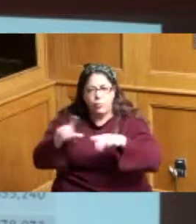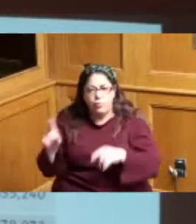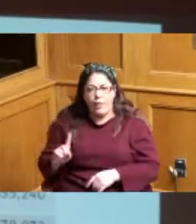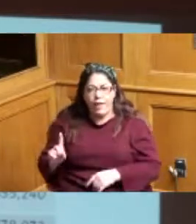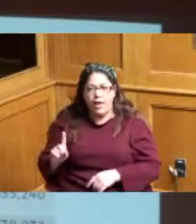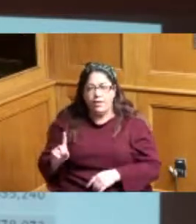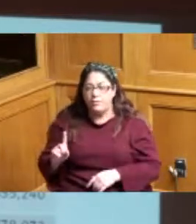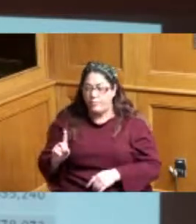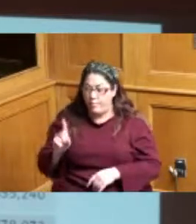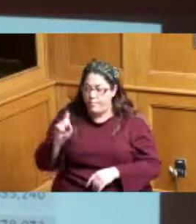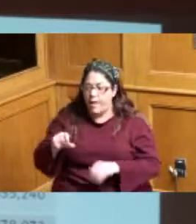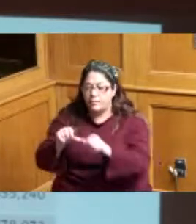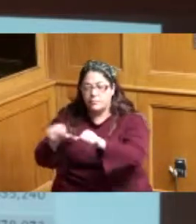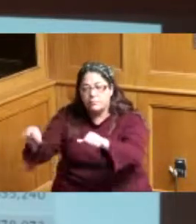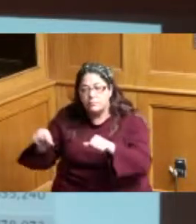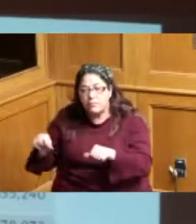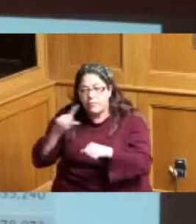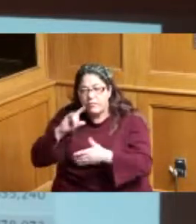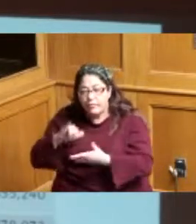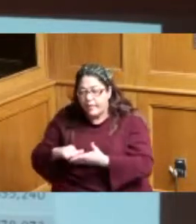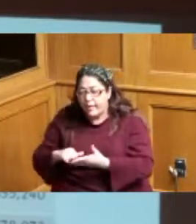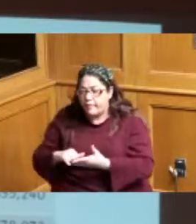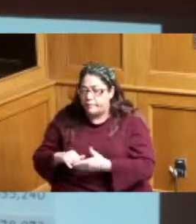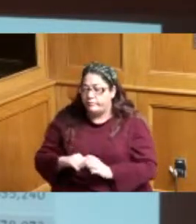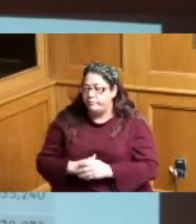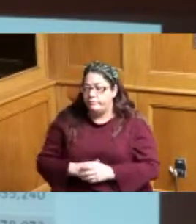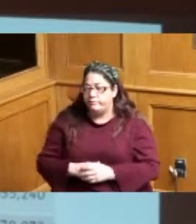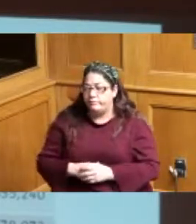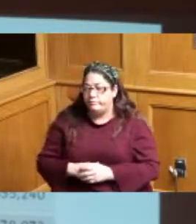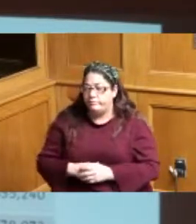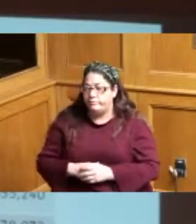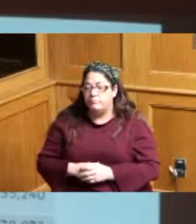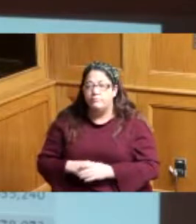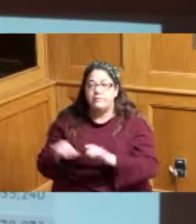parcels so this just gives you another quick snapshot of the same charts we showed you